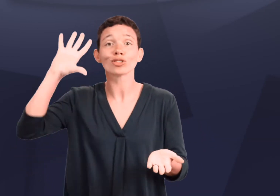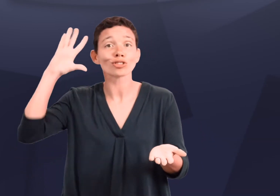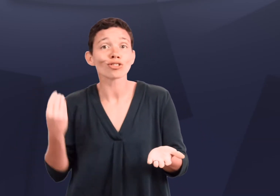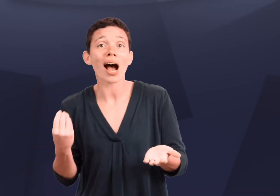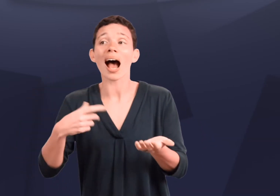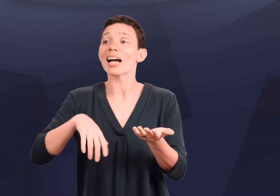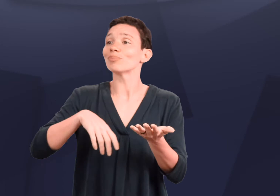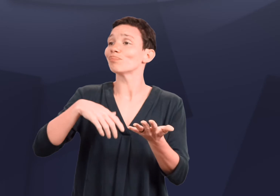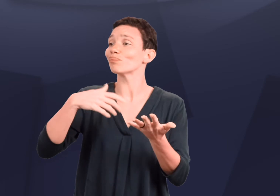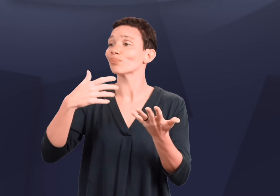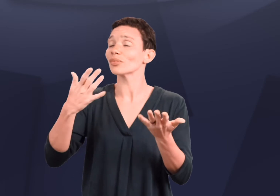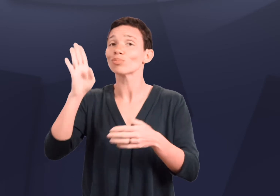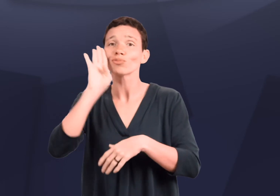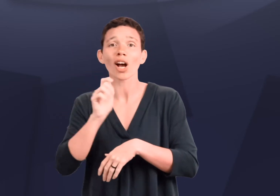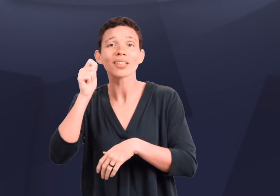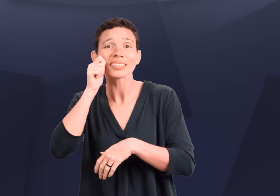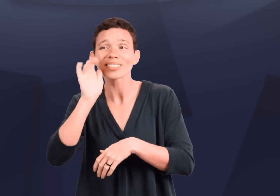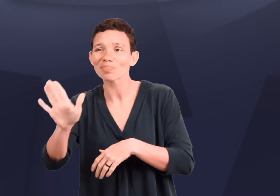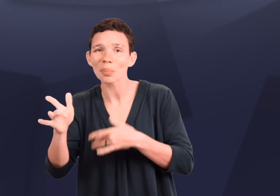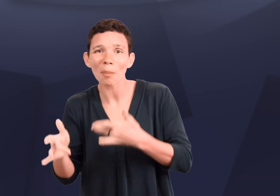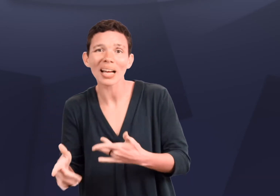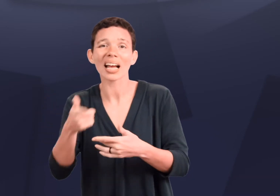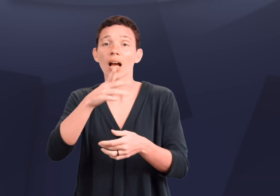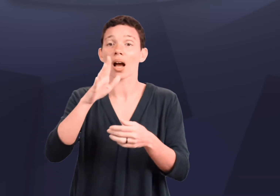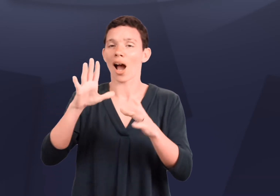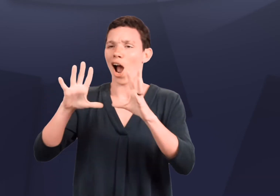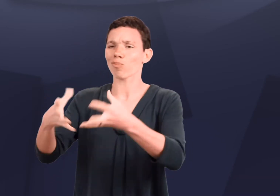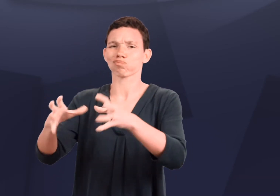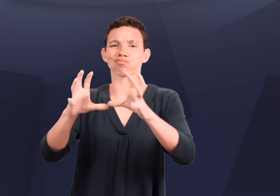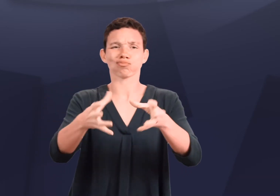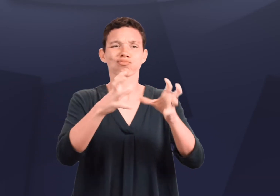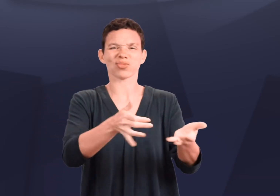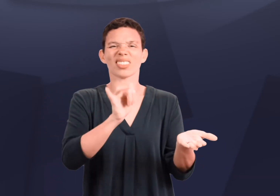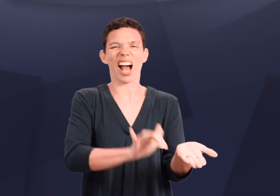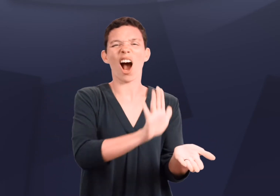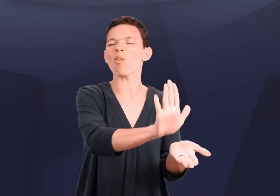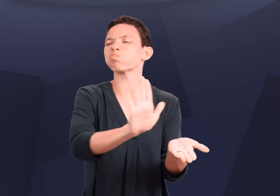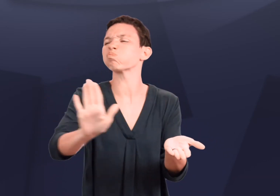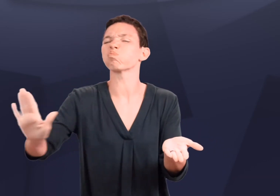drag, people whose skin is brown. It's grouping all members into a category